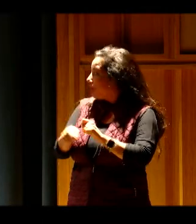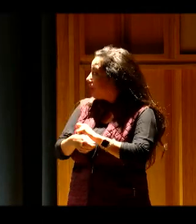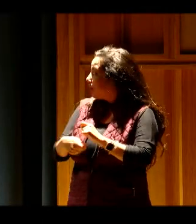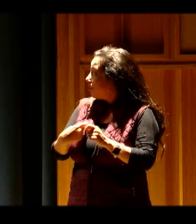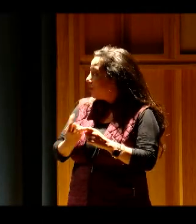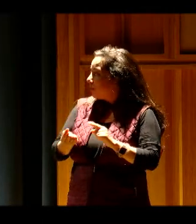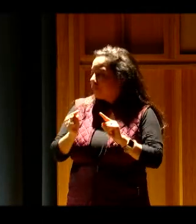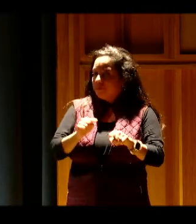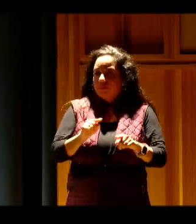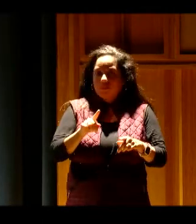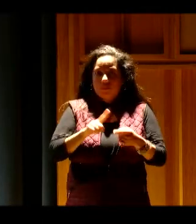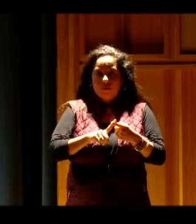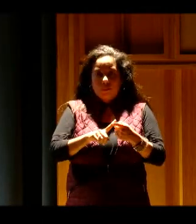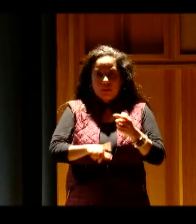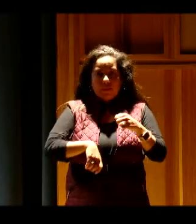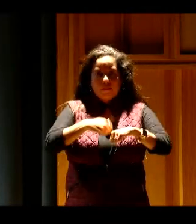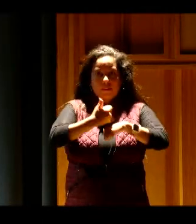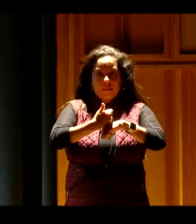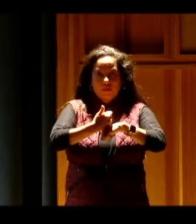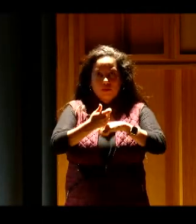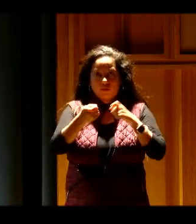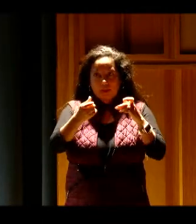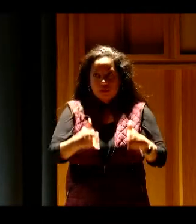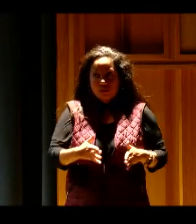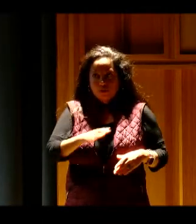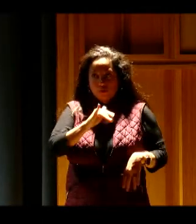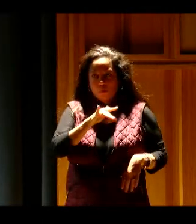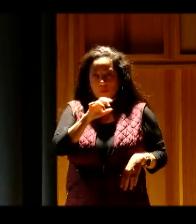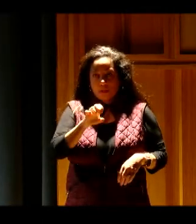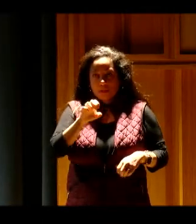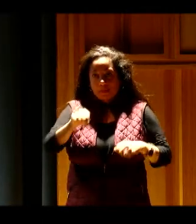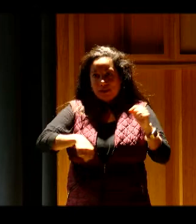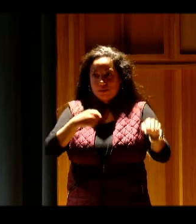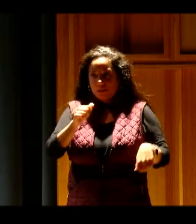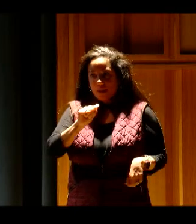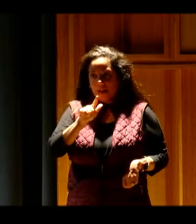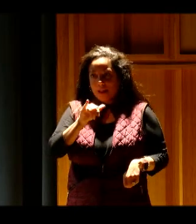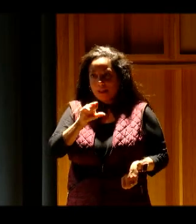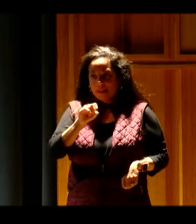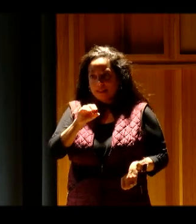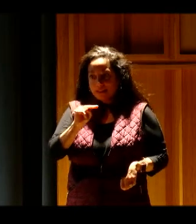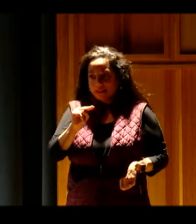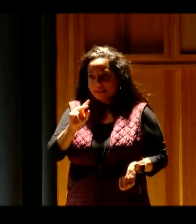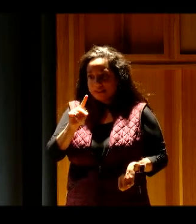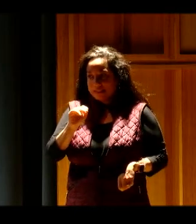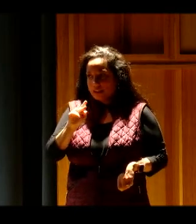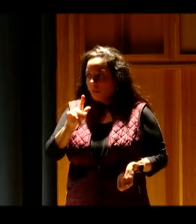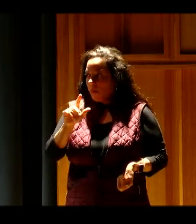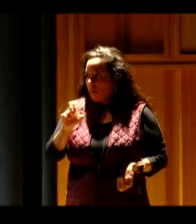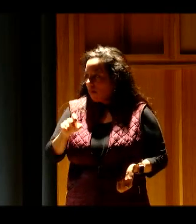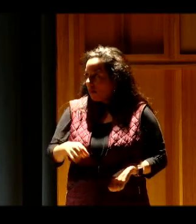the founding director of Julie's Bicycle, Alison Tickell, and it's been a pleasure to